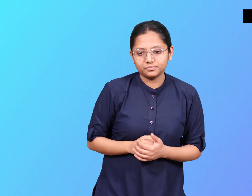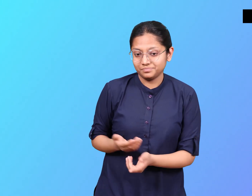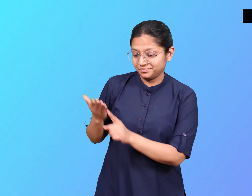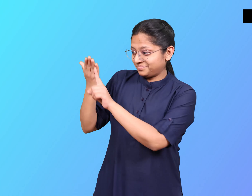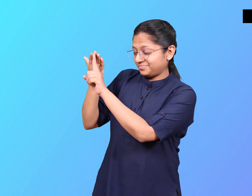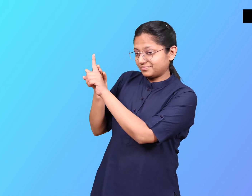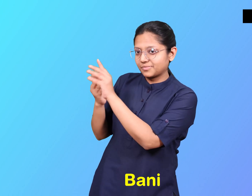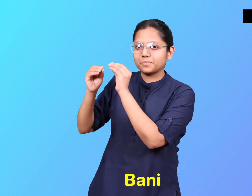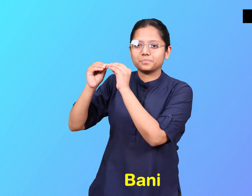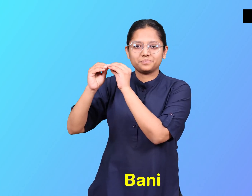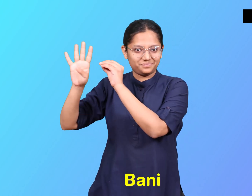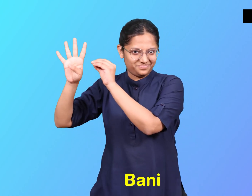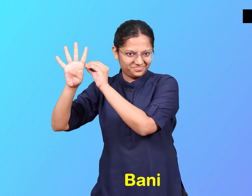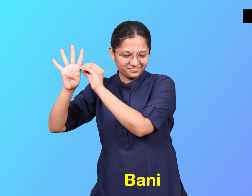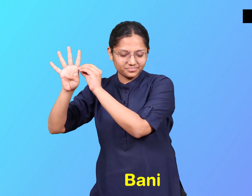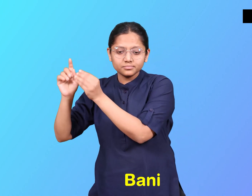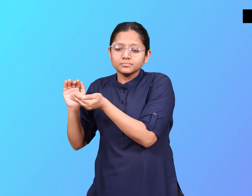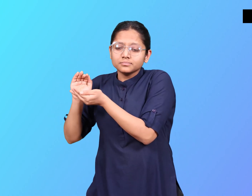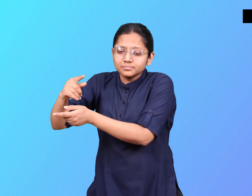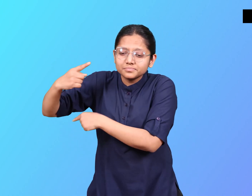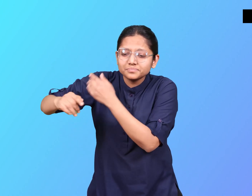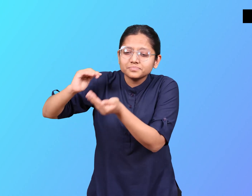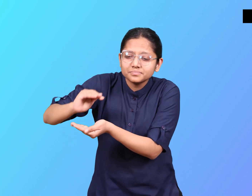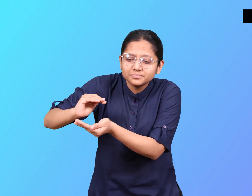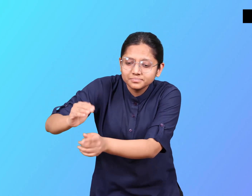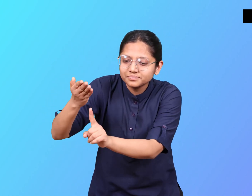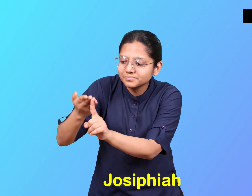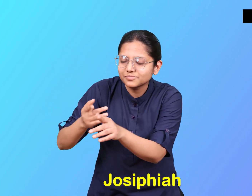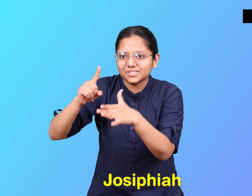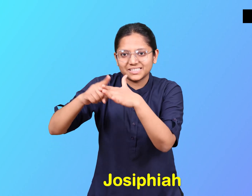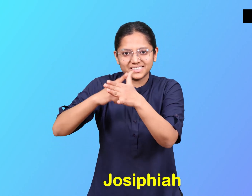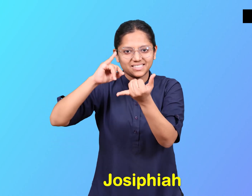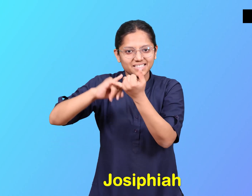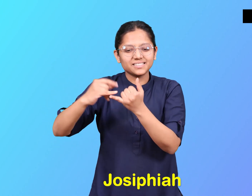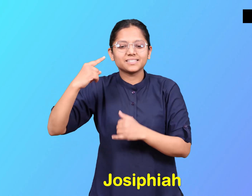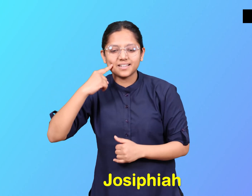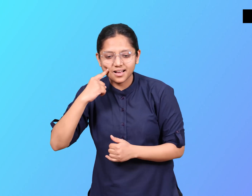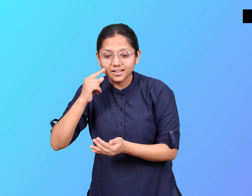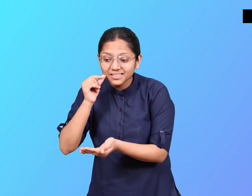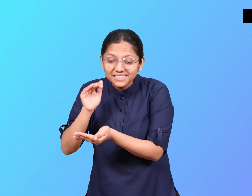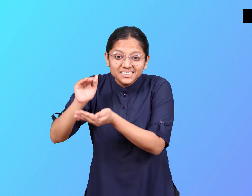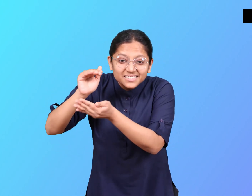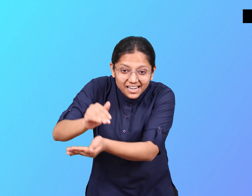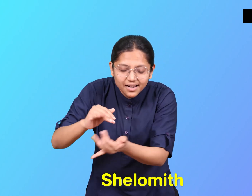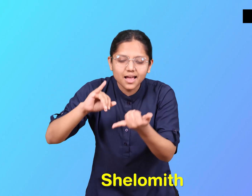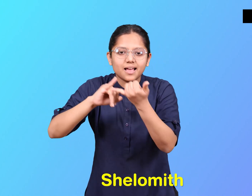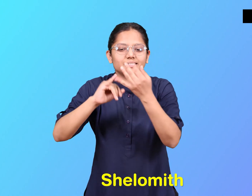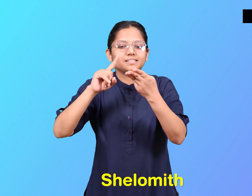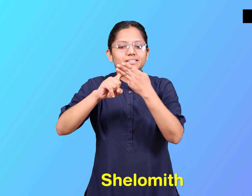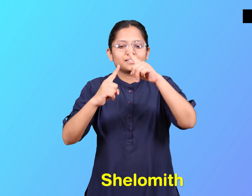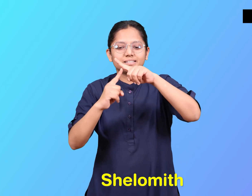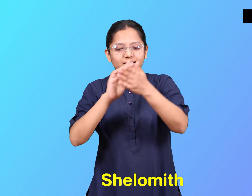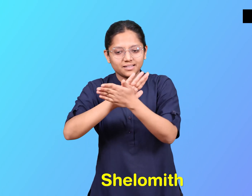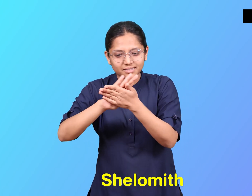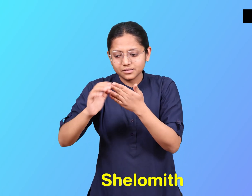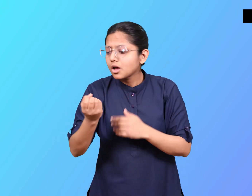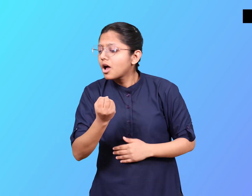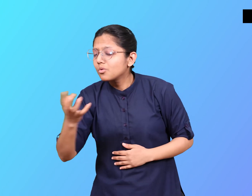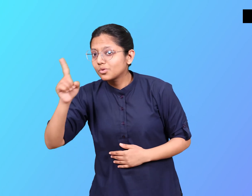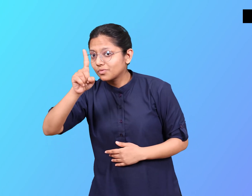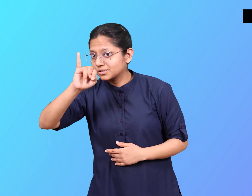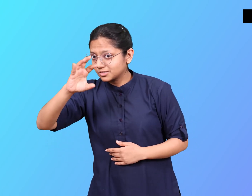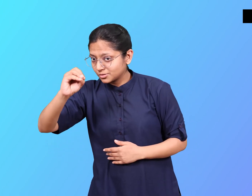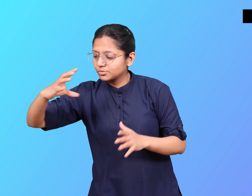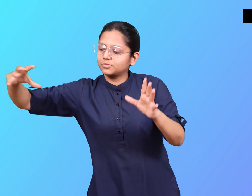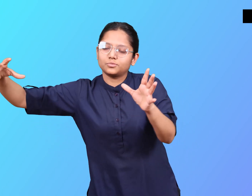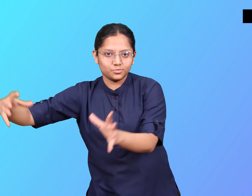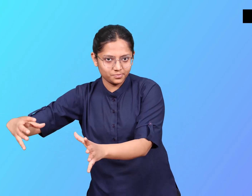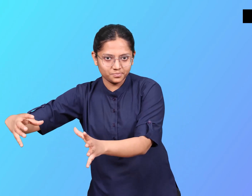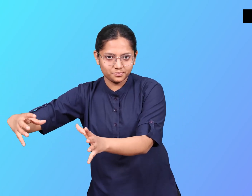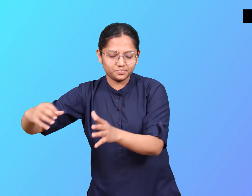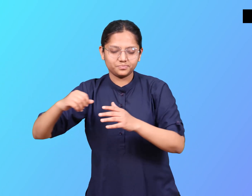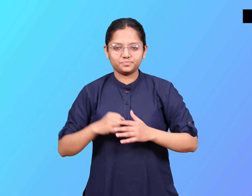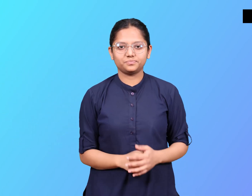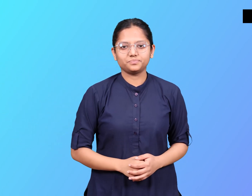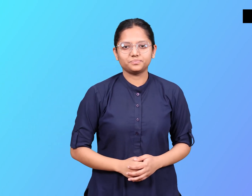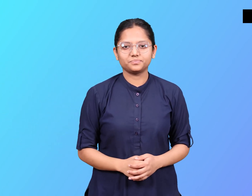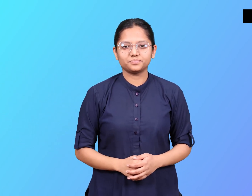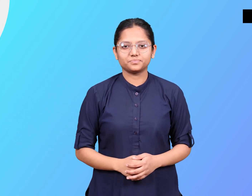from the descendants of Bani: Shelomith son of Josiphiah and 160 other men;